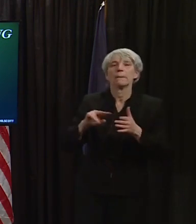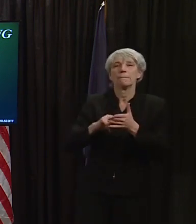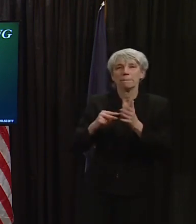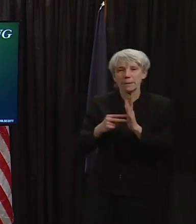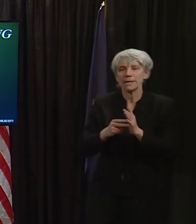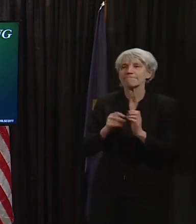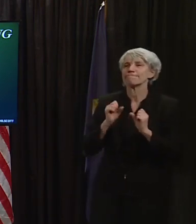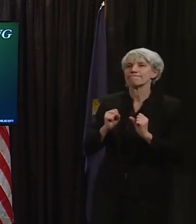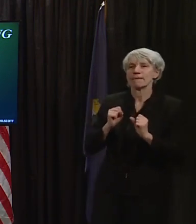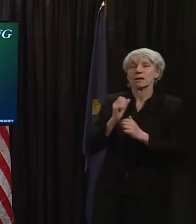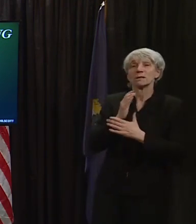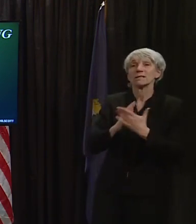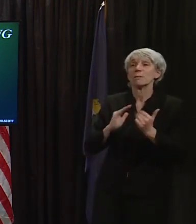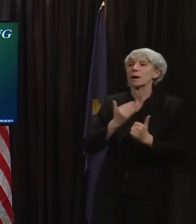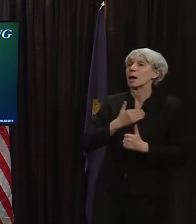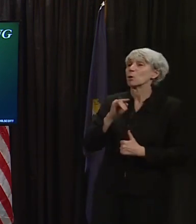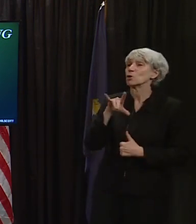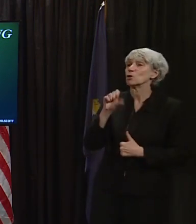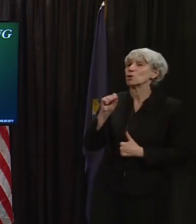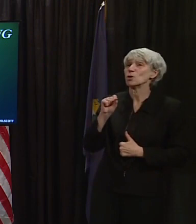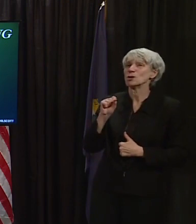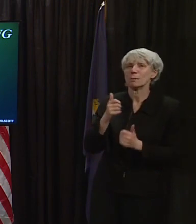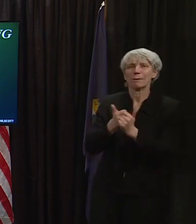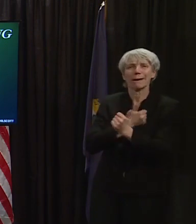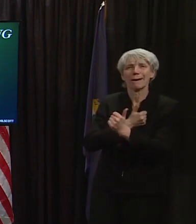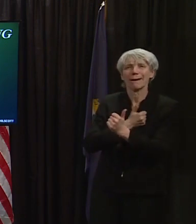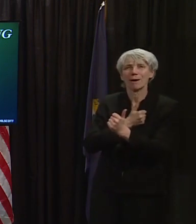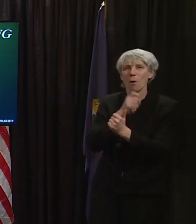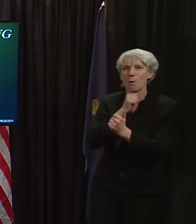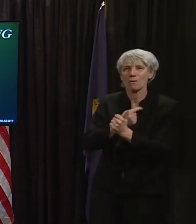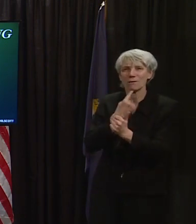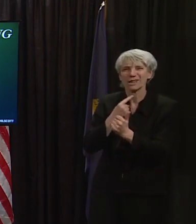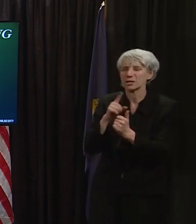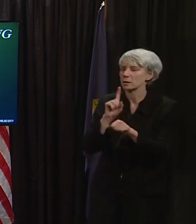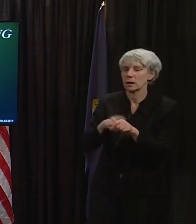tools have been rendered less effective. We need to move faster to counter this